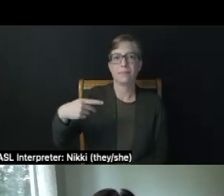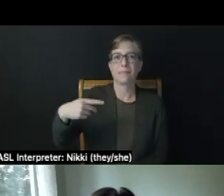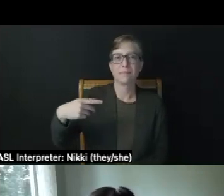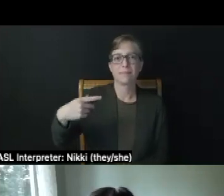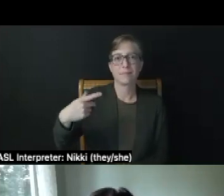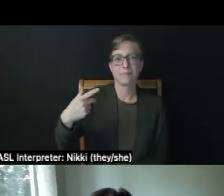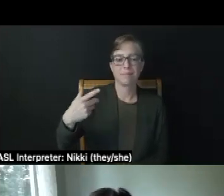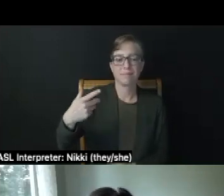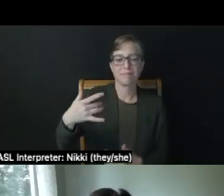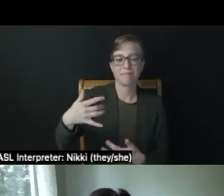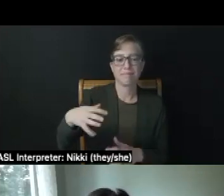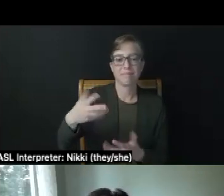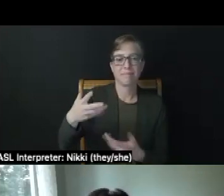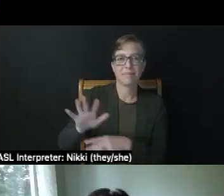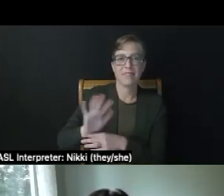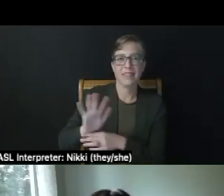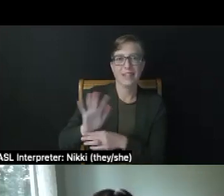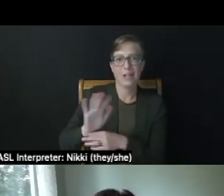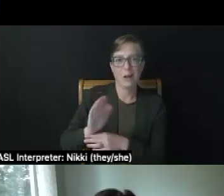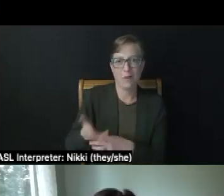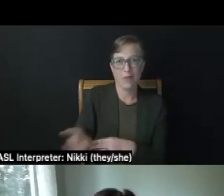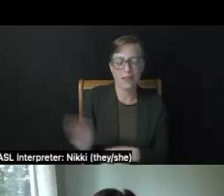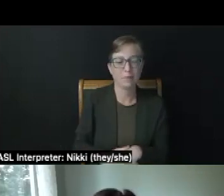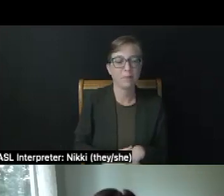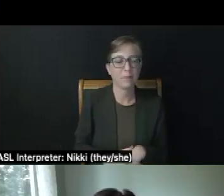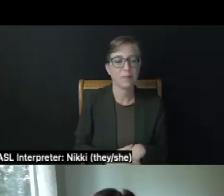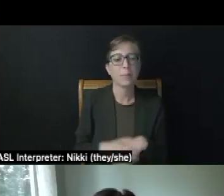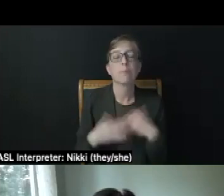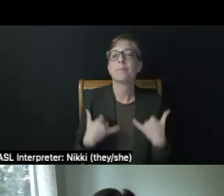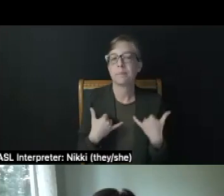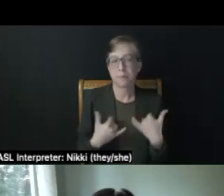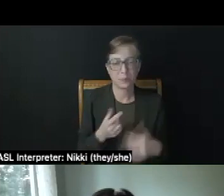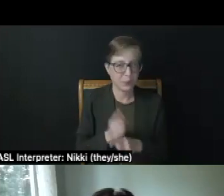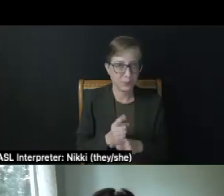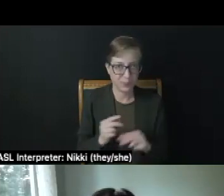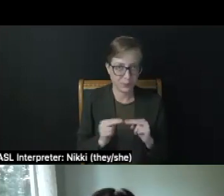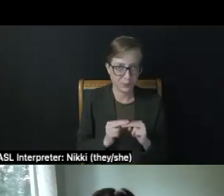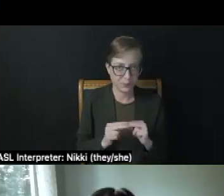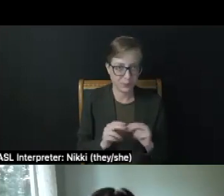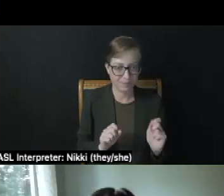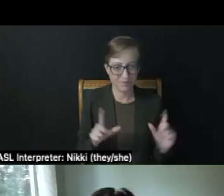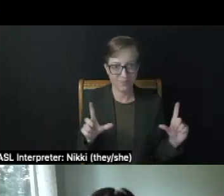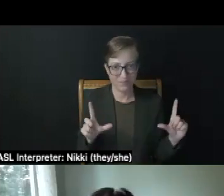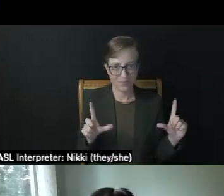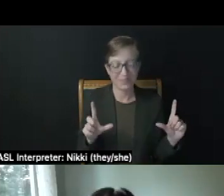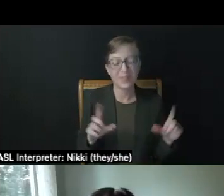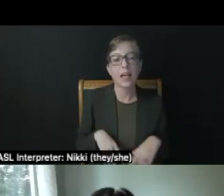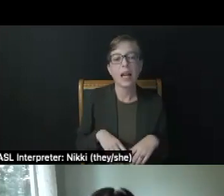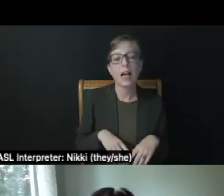But anyway, so we're on the right slide now, and I wanted to talk a little bit about some of the housing work that